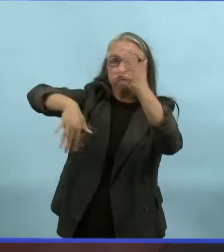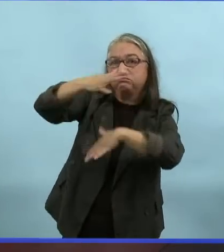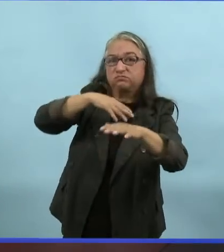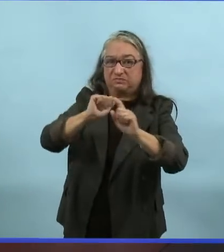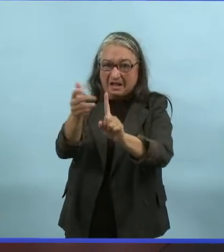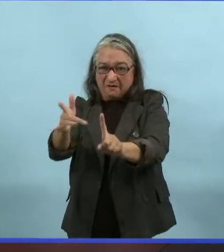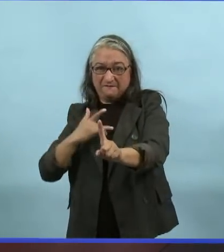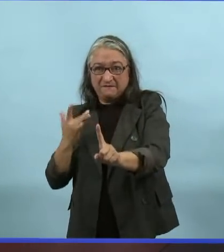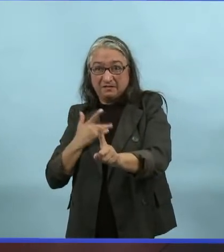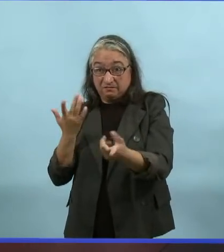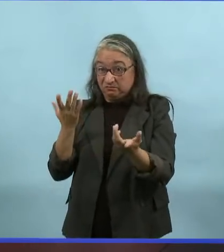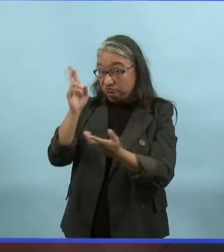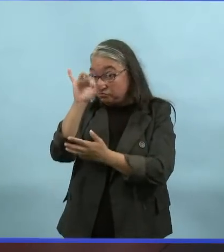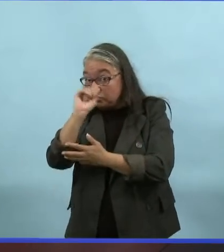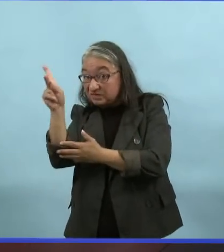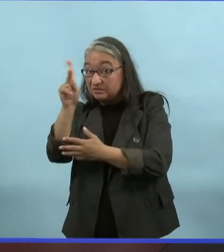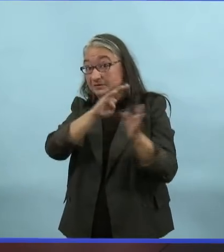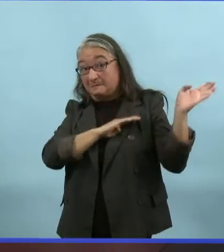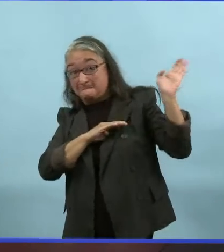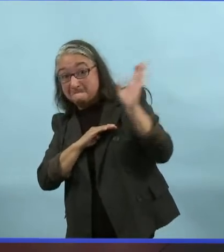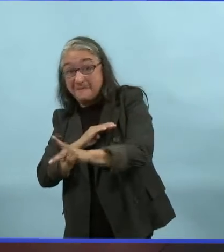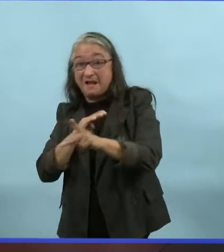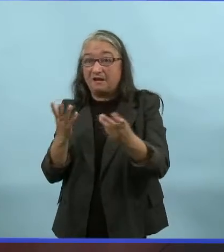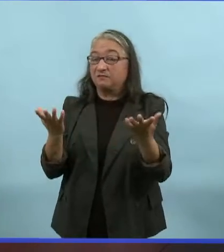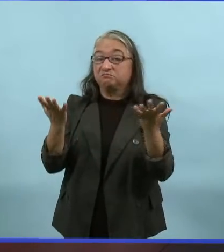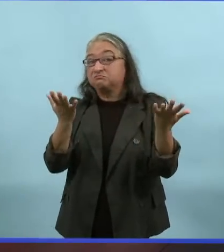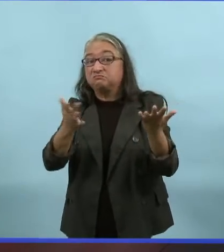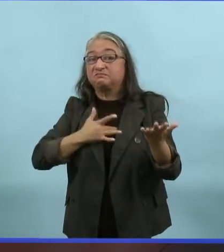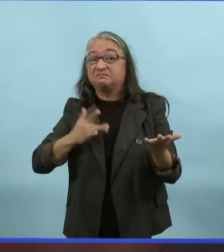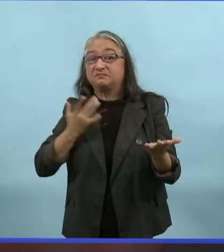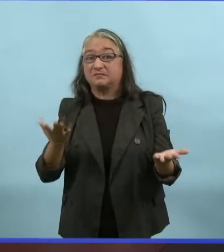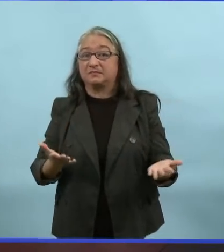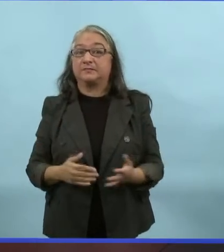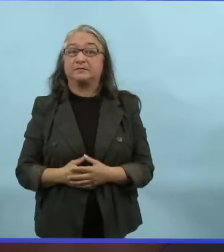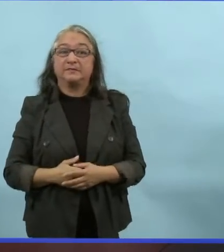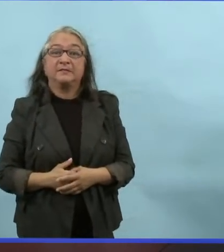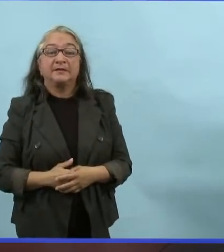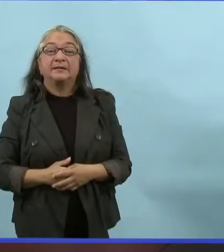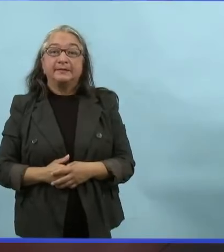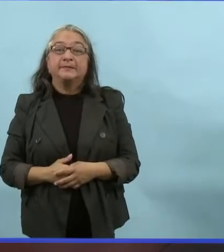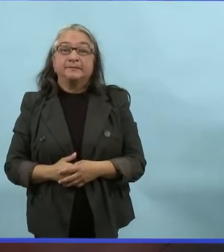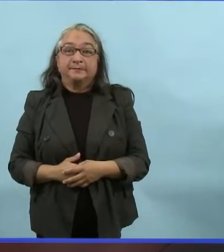public health restrictions on the epidemiology that we see here so we were late to enter the